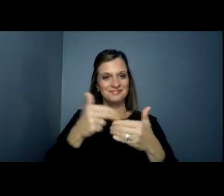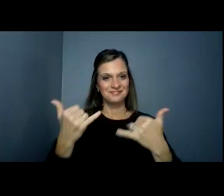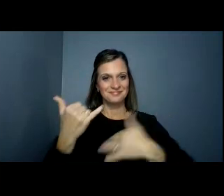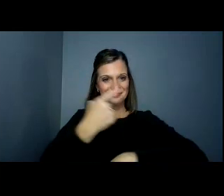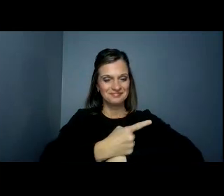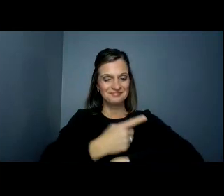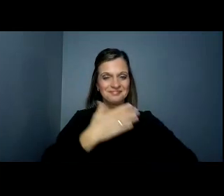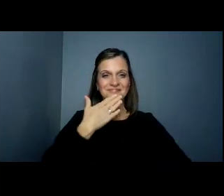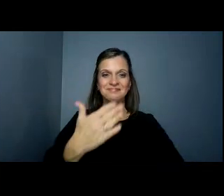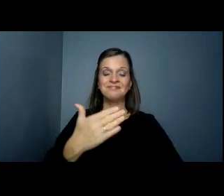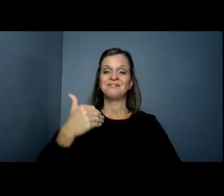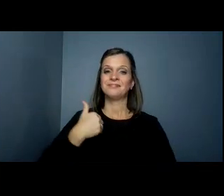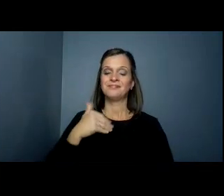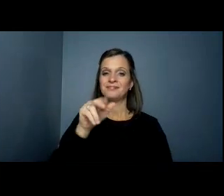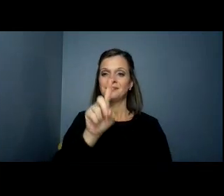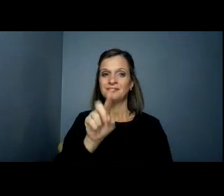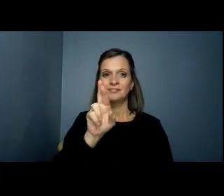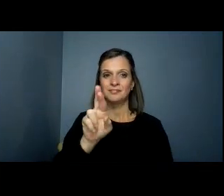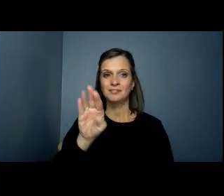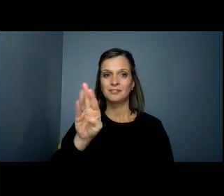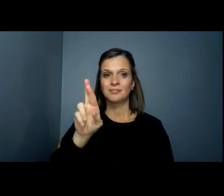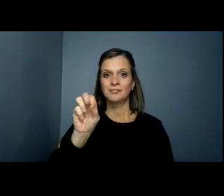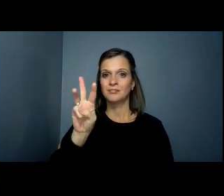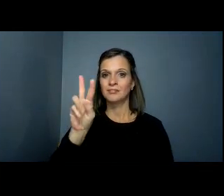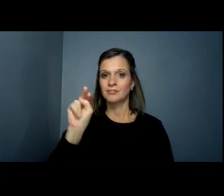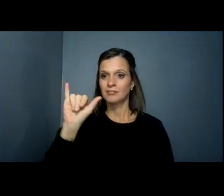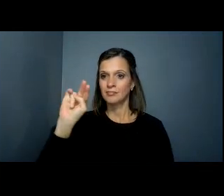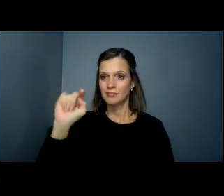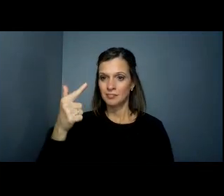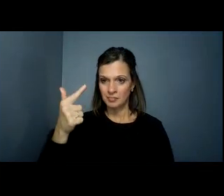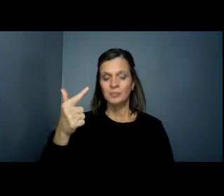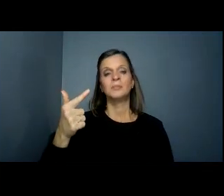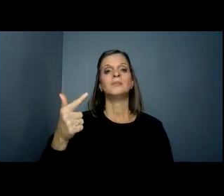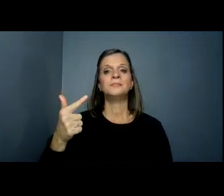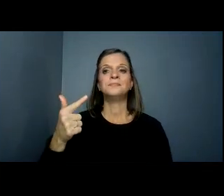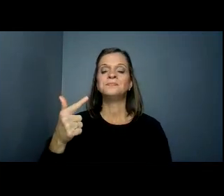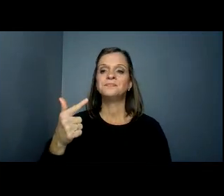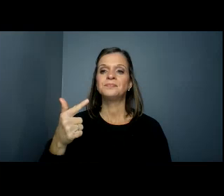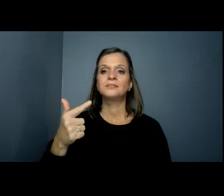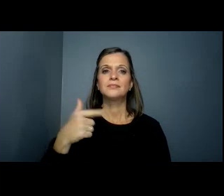We have doctor Browning here and I think his his fellow audiologist,